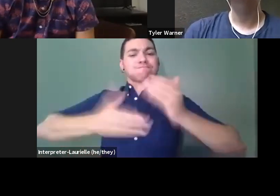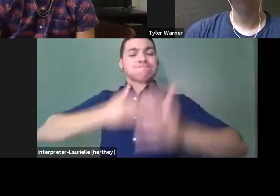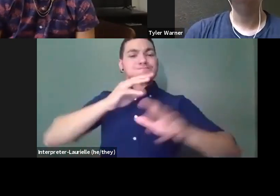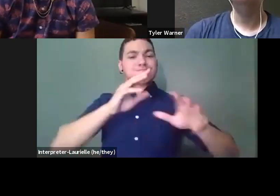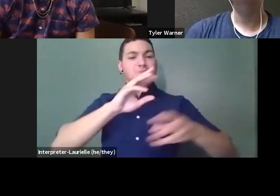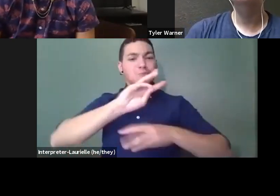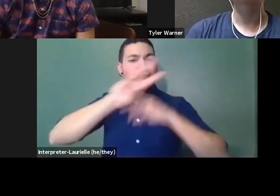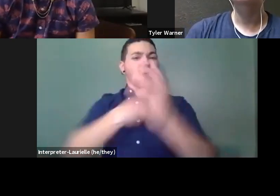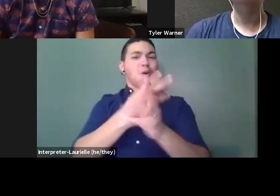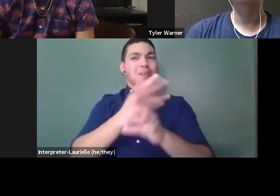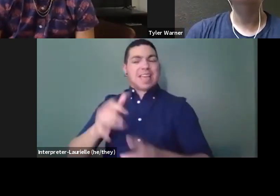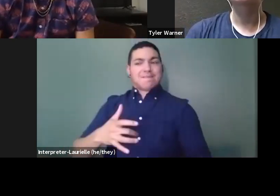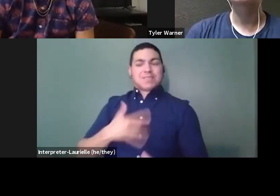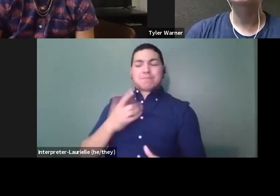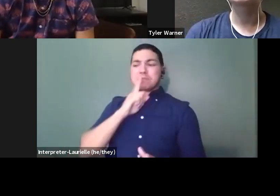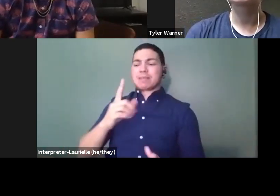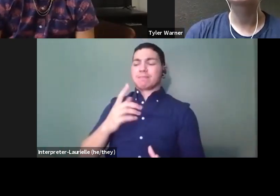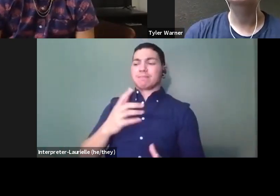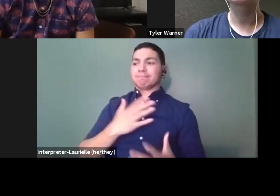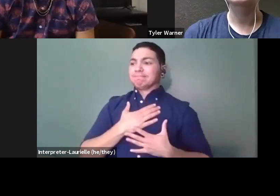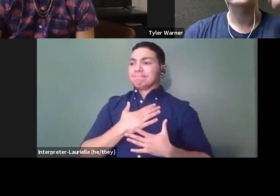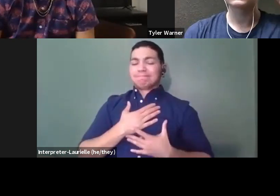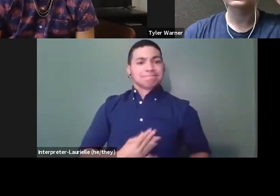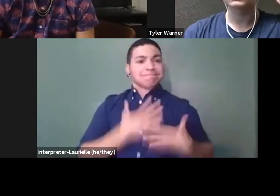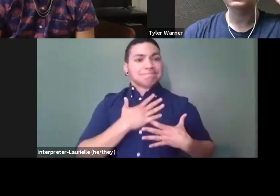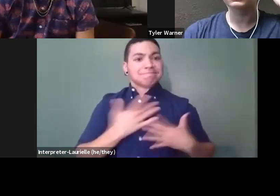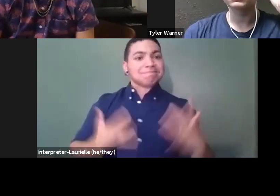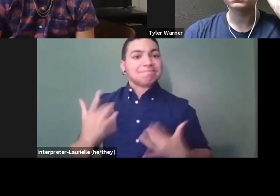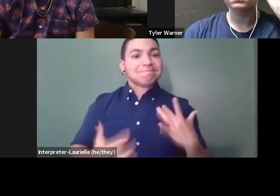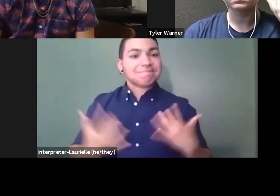I think it takes a lot of courage and vision to be able to